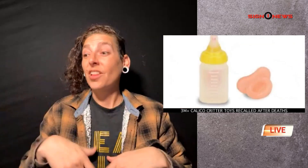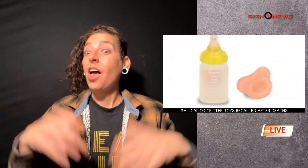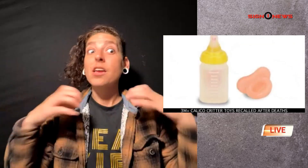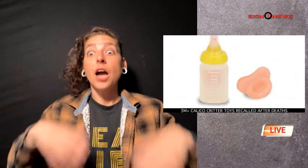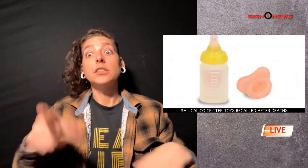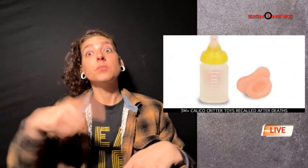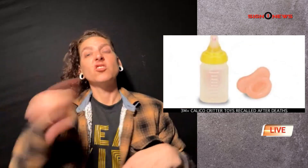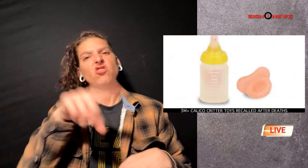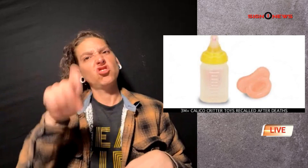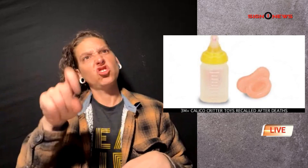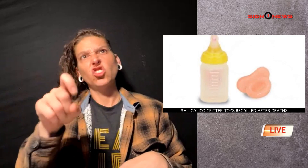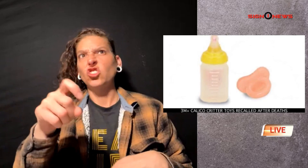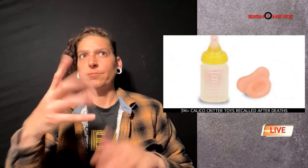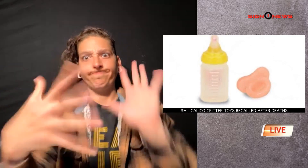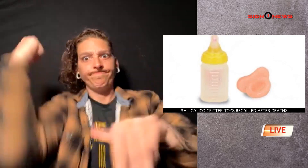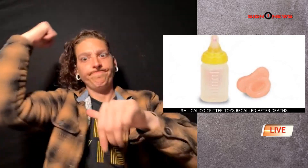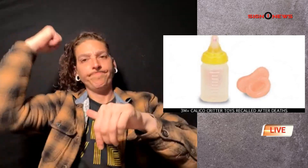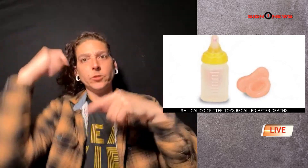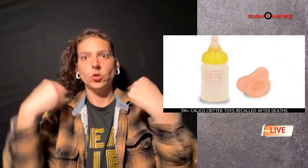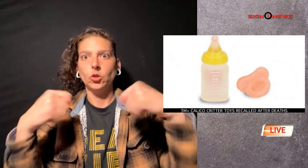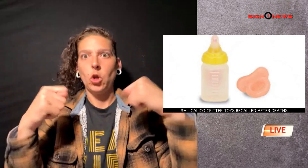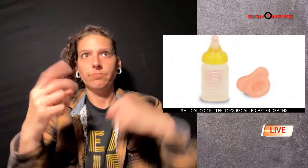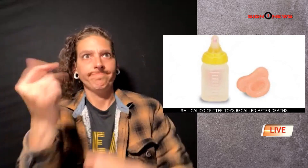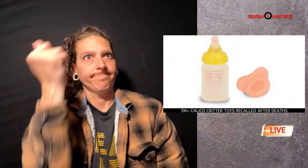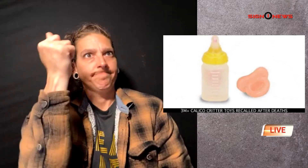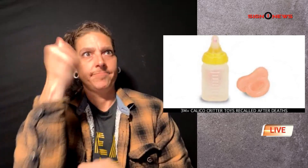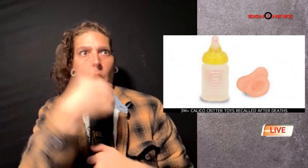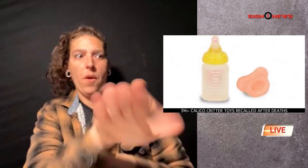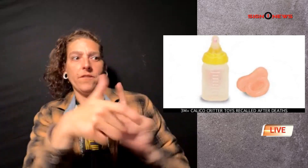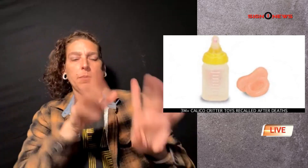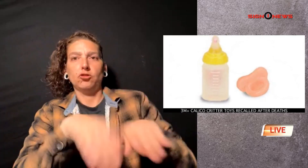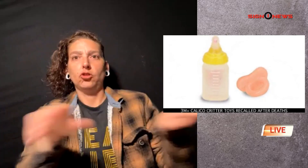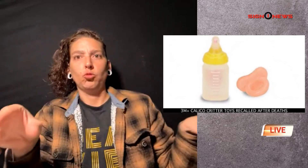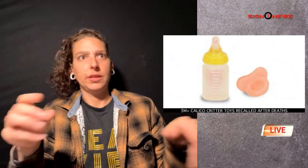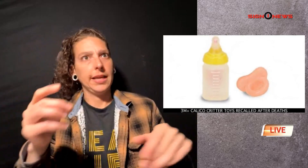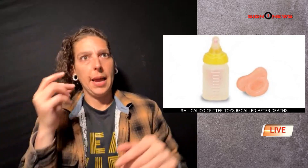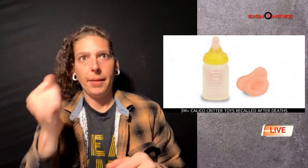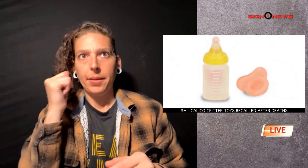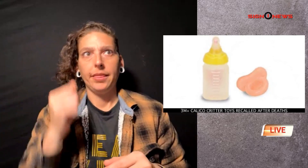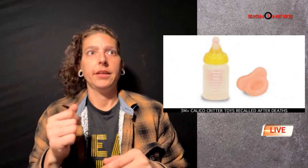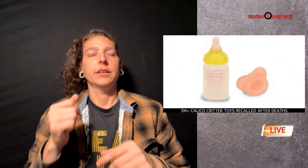the CPSP says consumers should take the toys away from children immediately